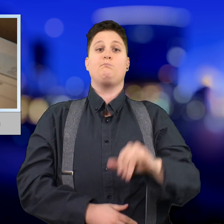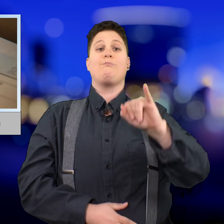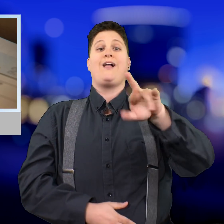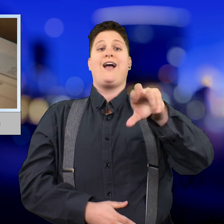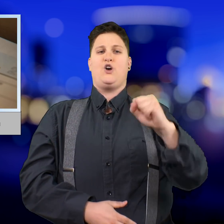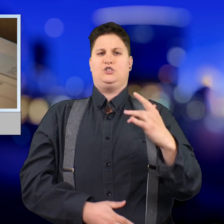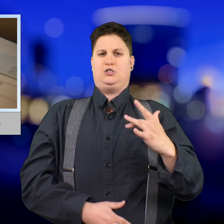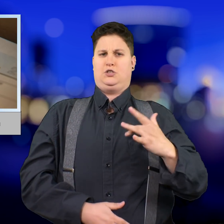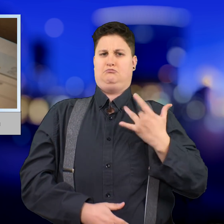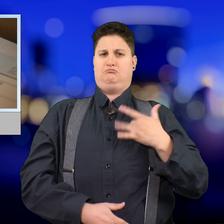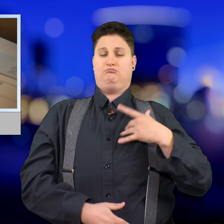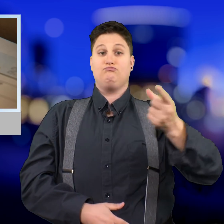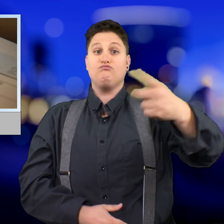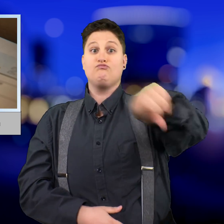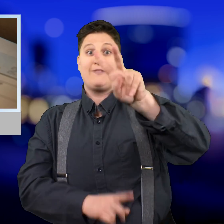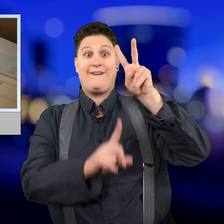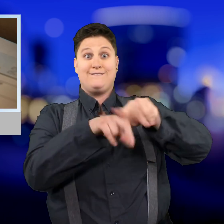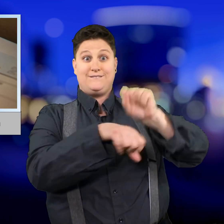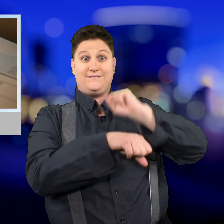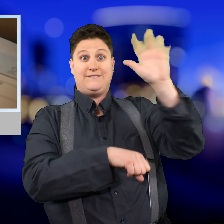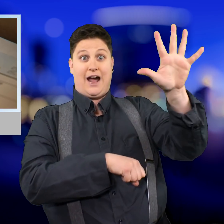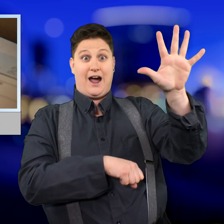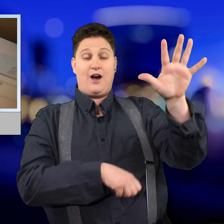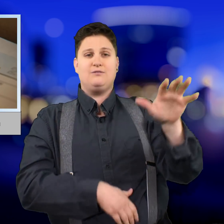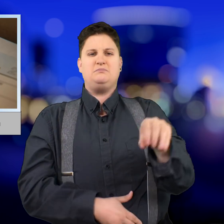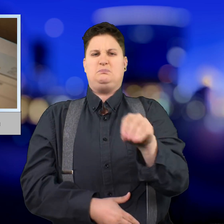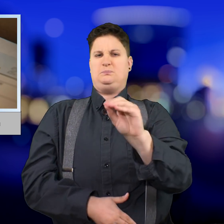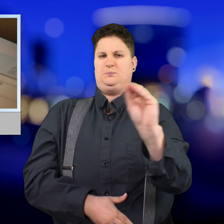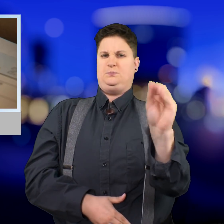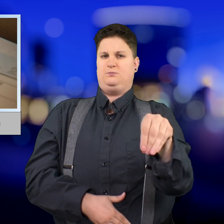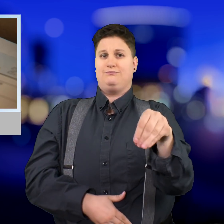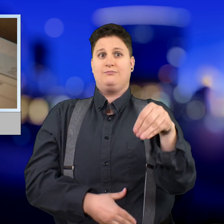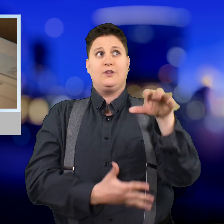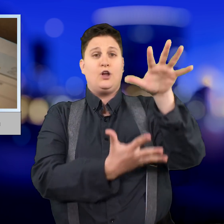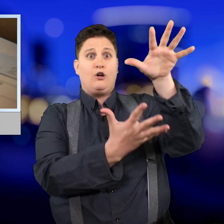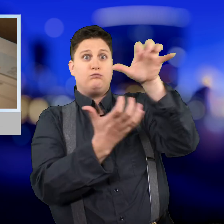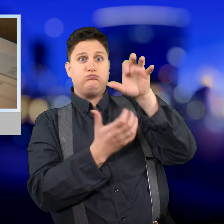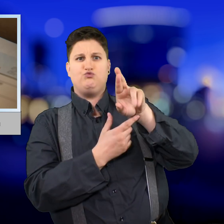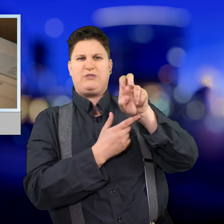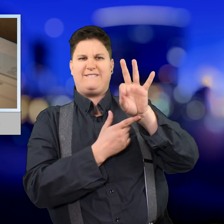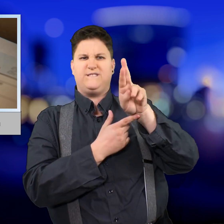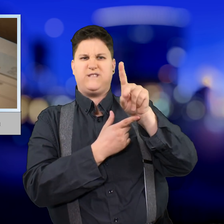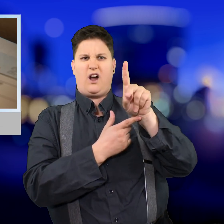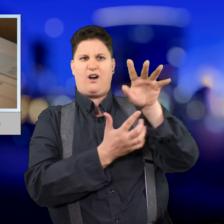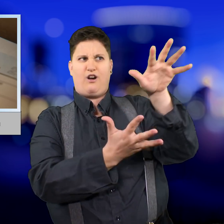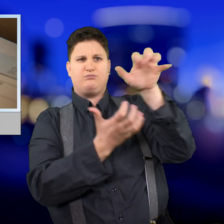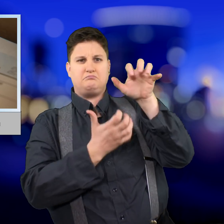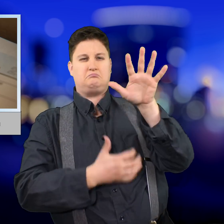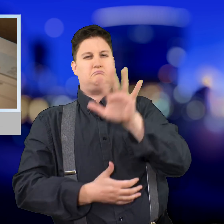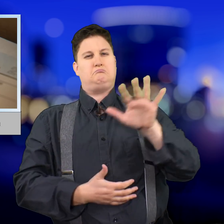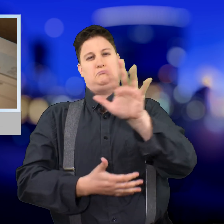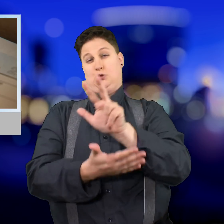The IRS believes it will issue the vast majority of refunds within 21 days of a return being